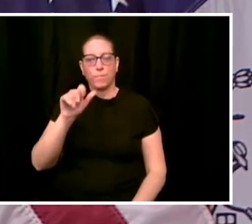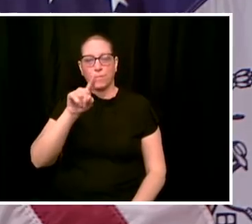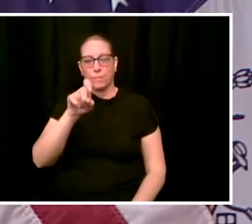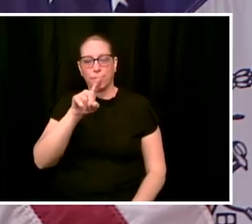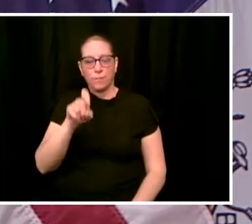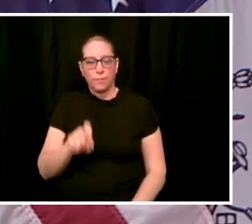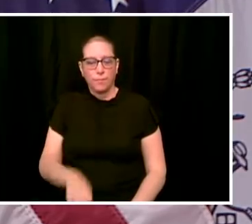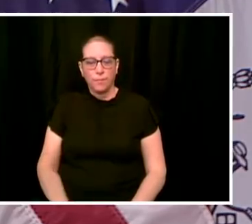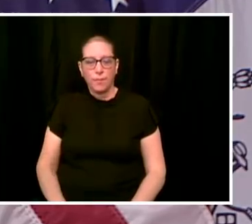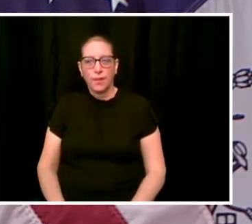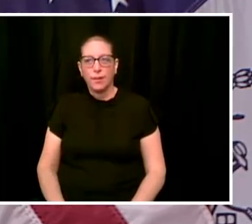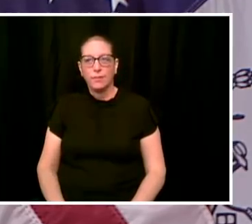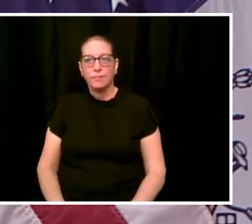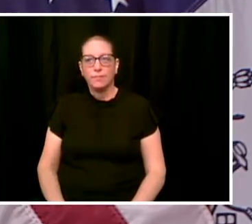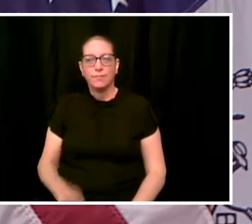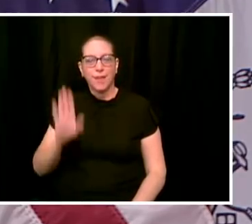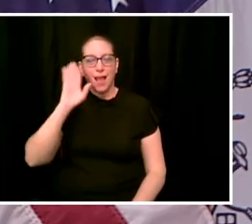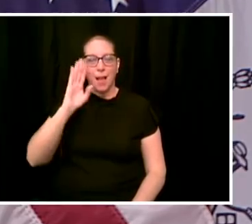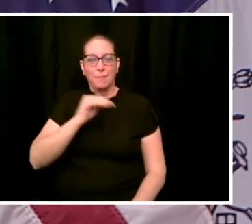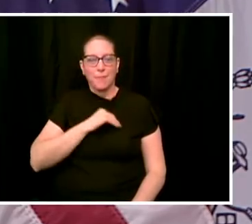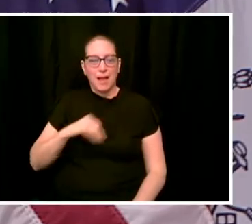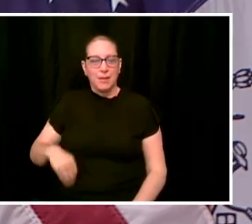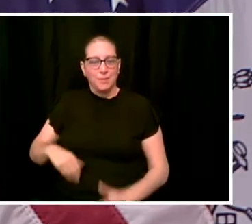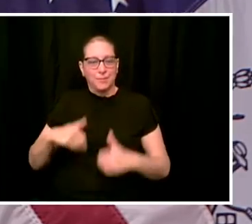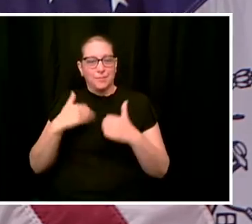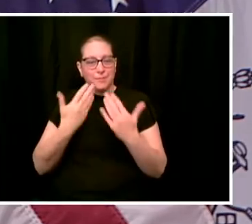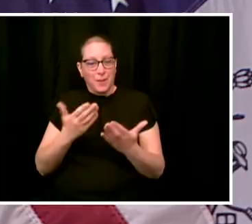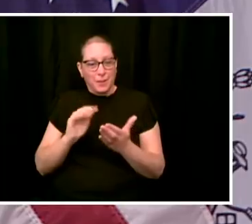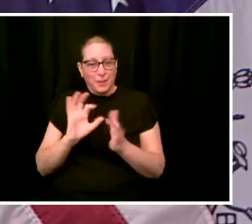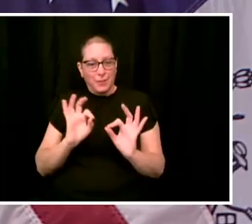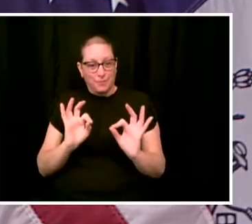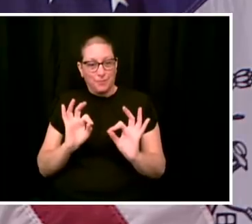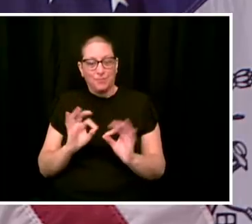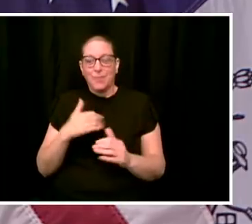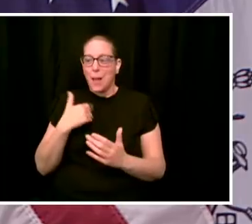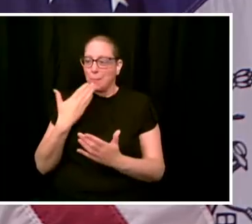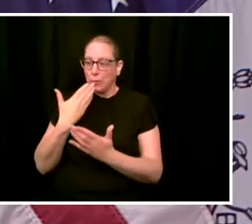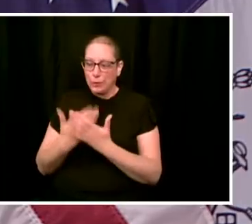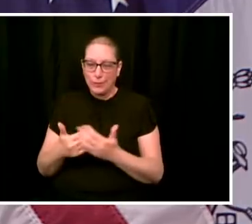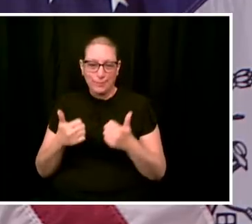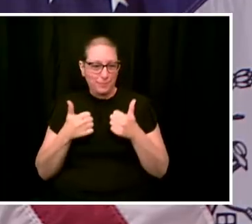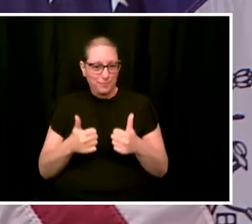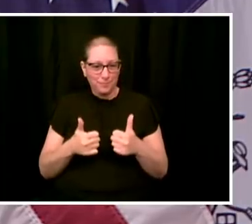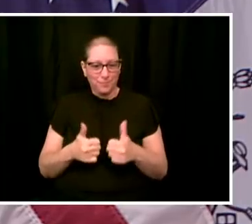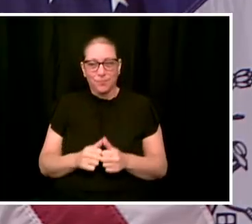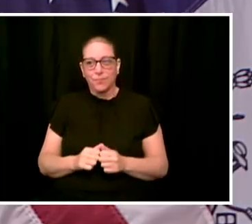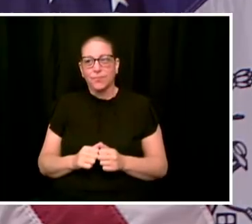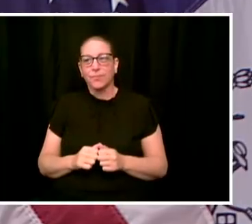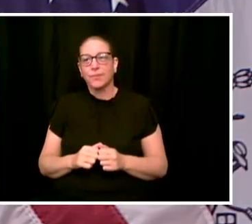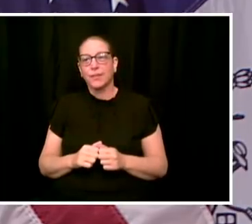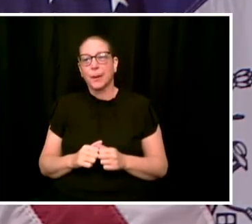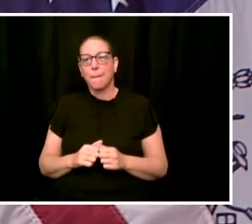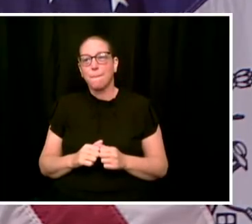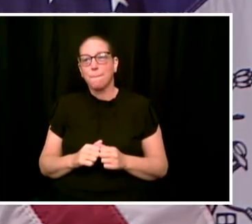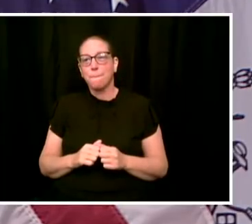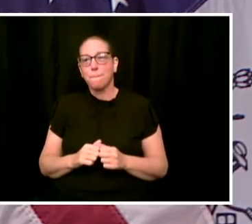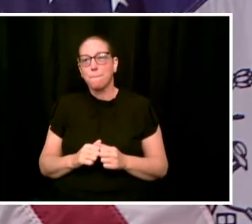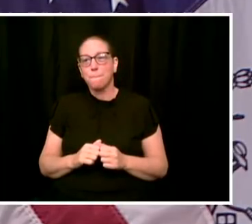NEXT WE HAVE HENRY FROM BLMOOBERG. GO AHEAD,